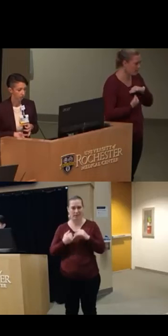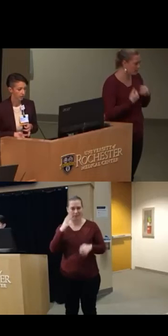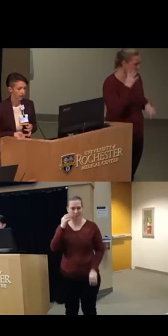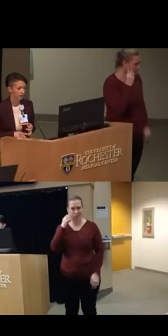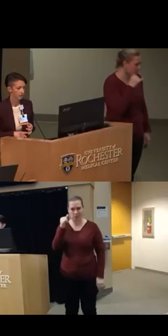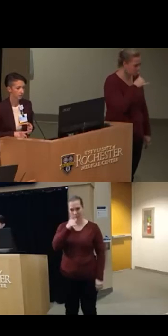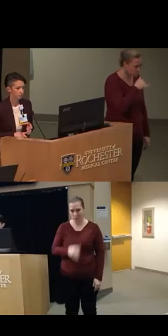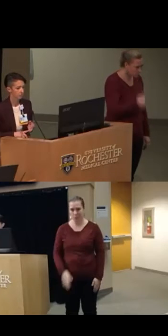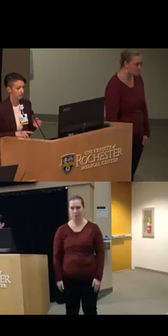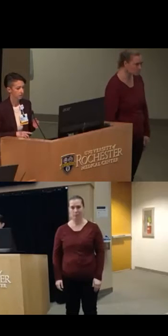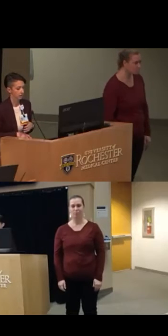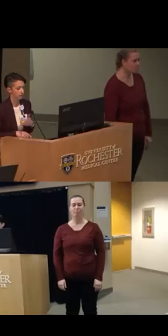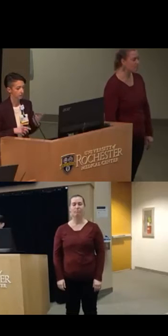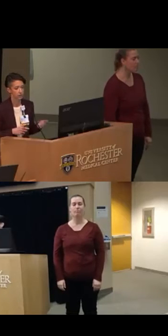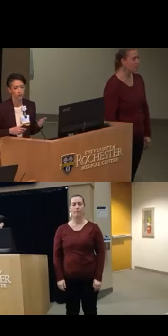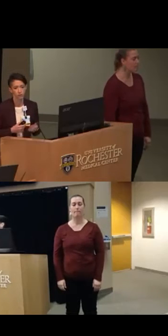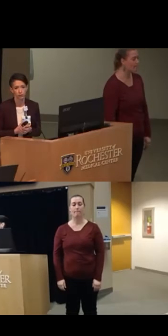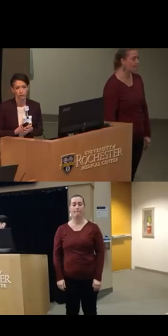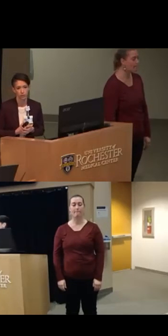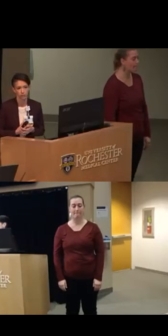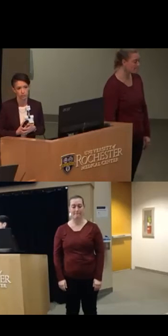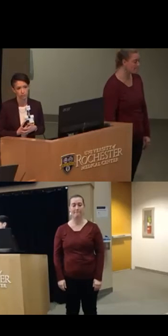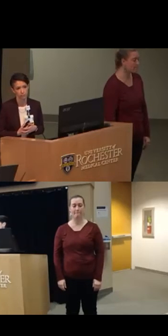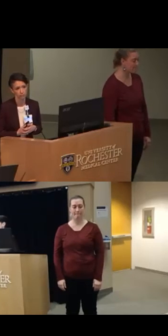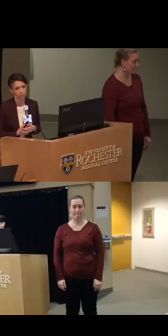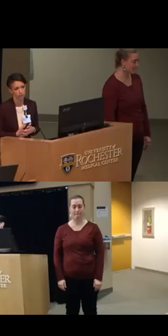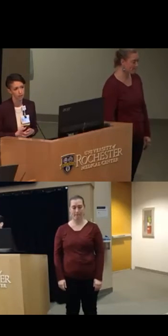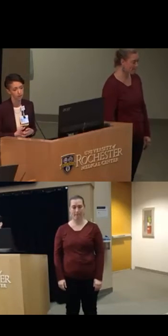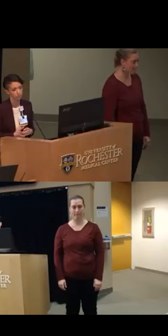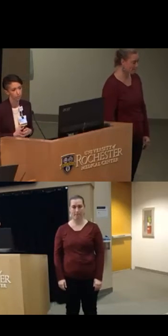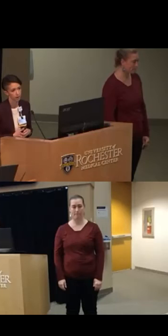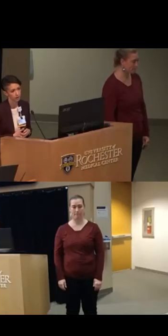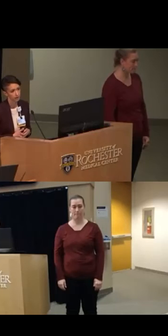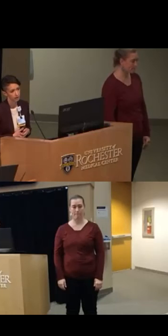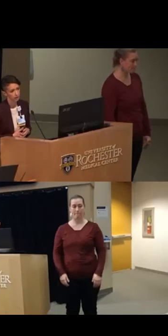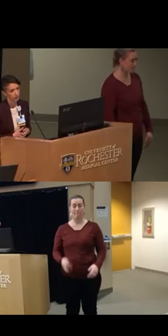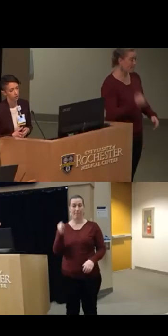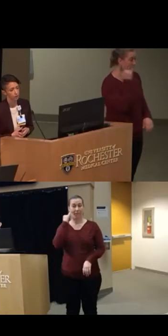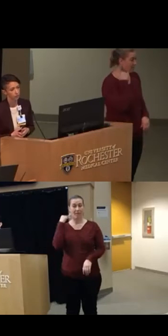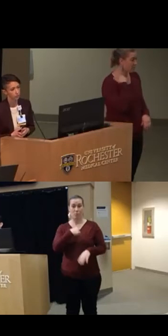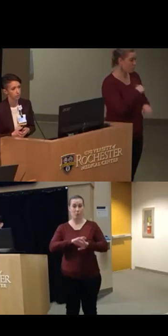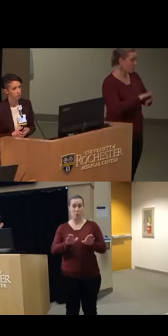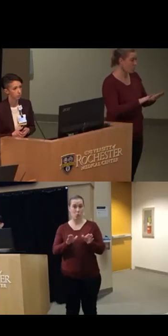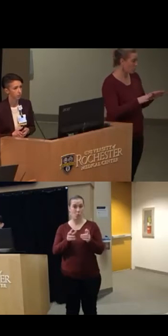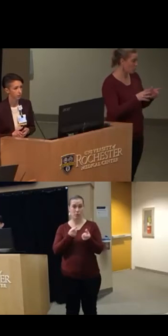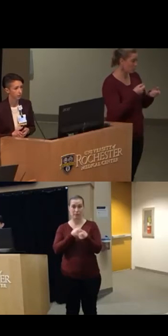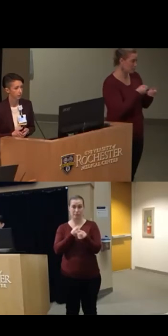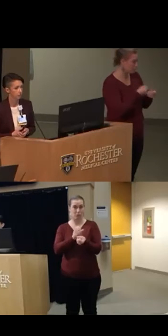um and if this continues you know to not be supported and addressed people will consider